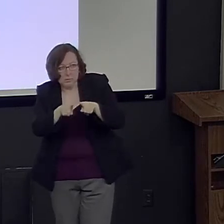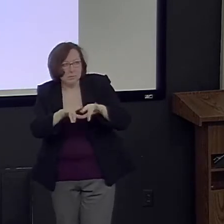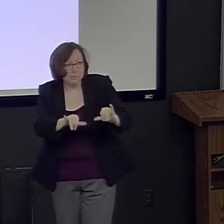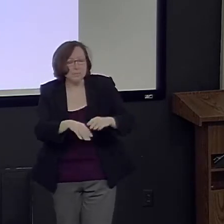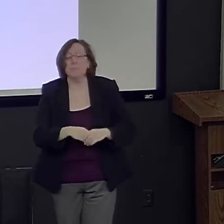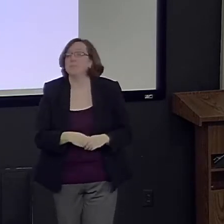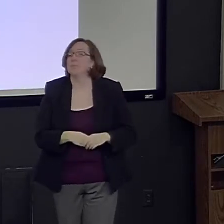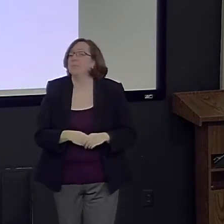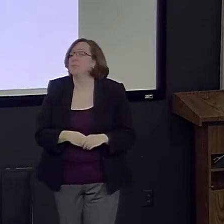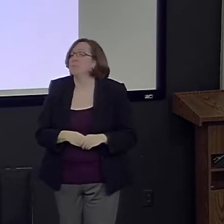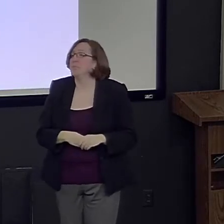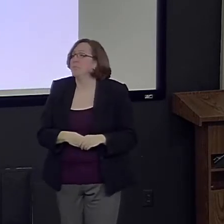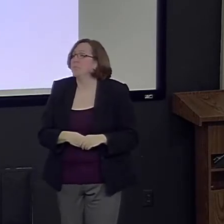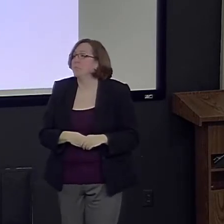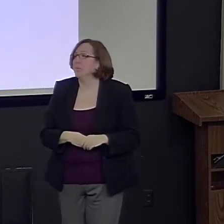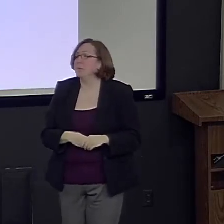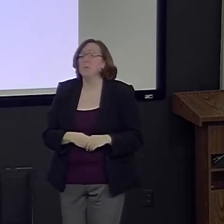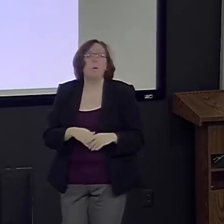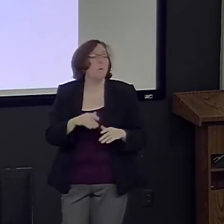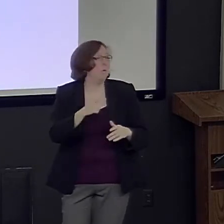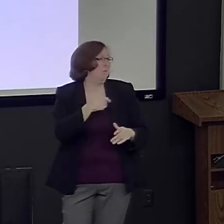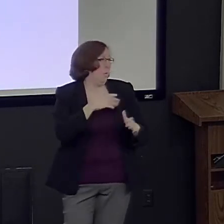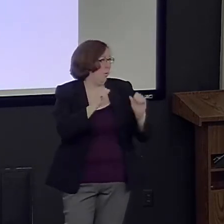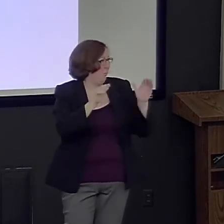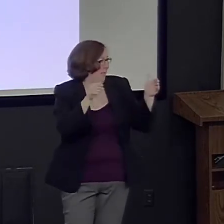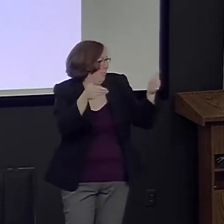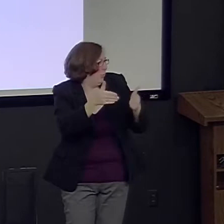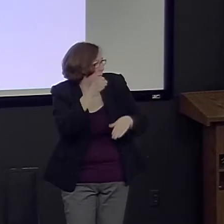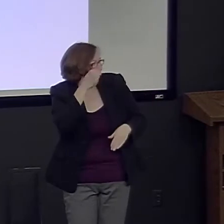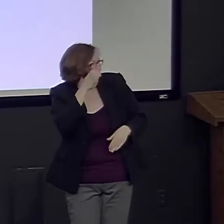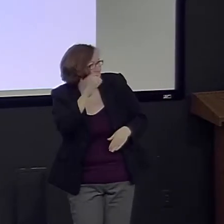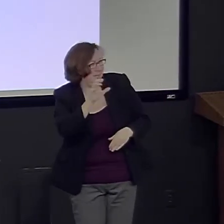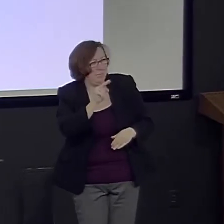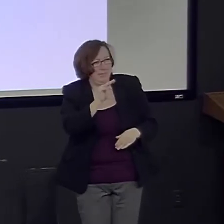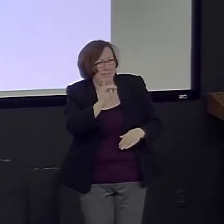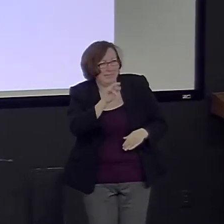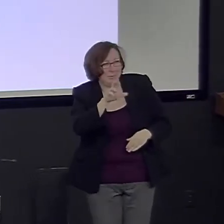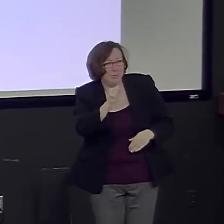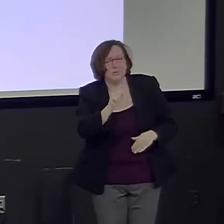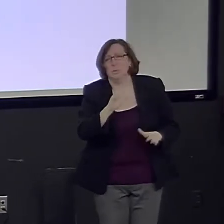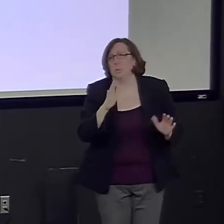to near-infrared spectroscopy. It's a pretty exciting new technology